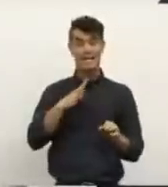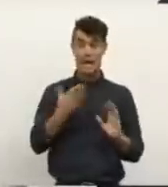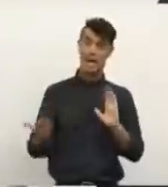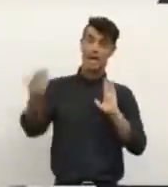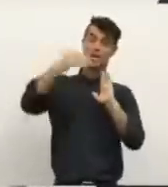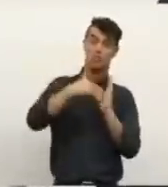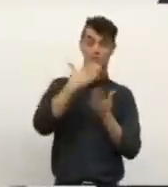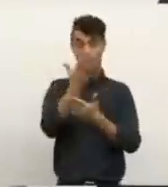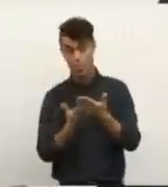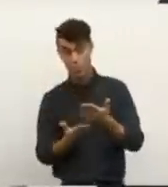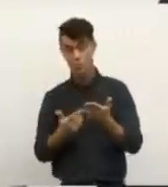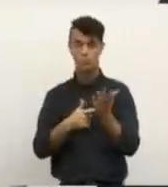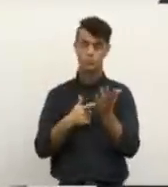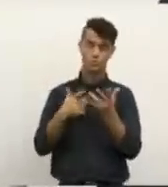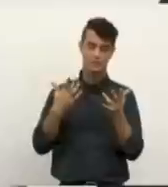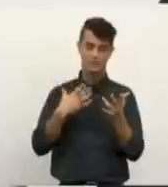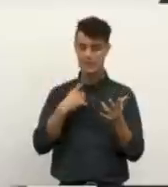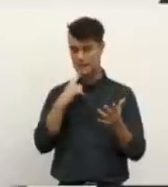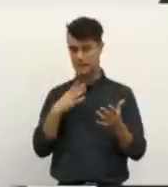justify the maintenance of the equipment as well.